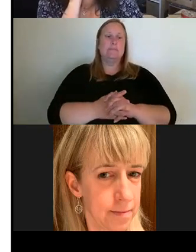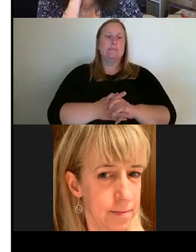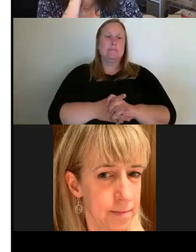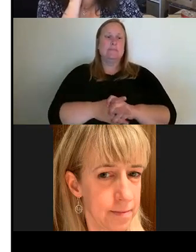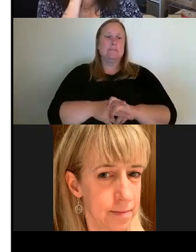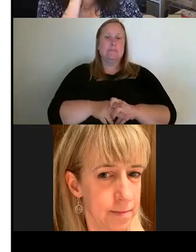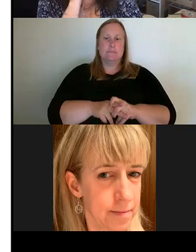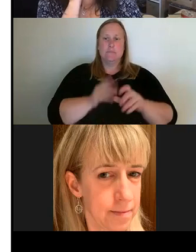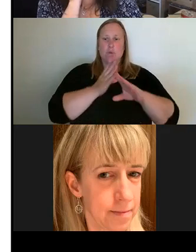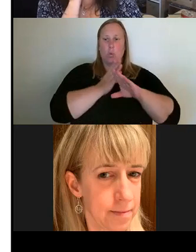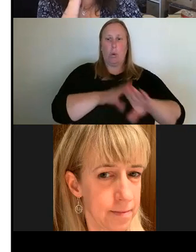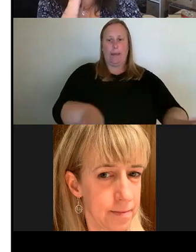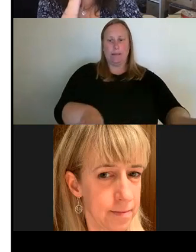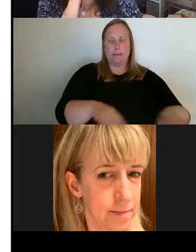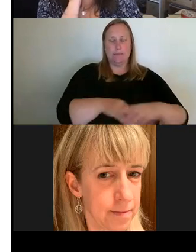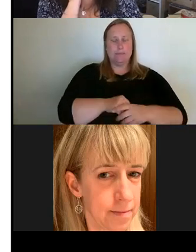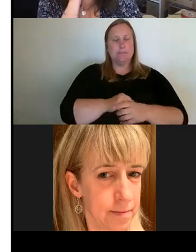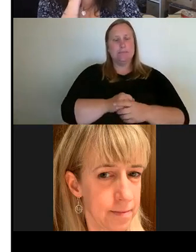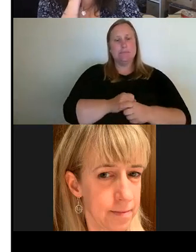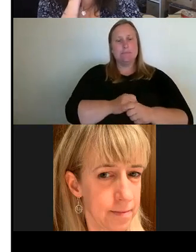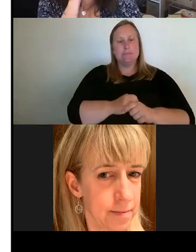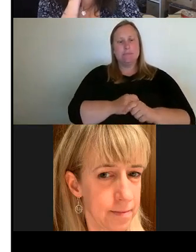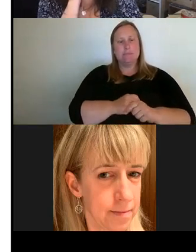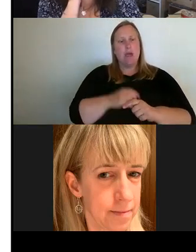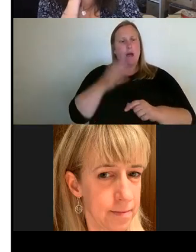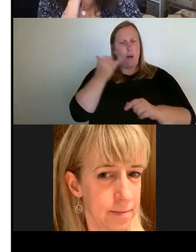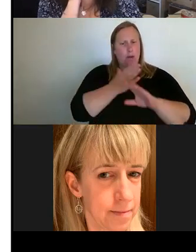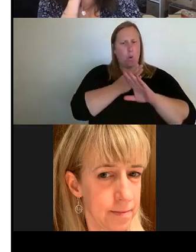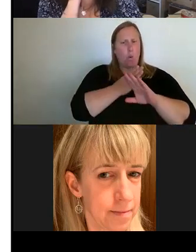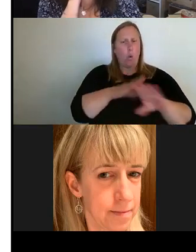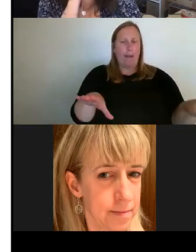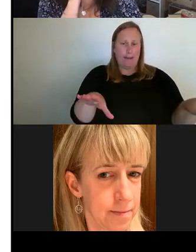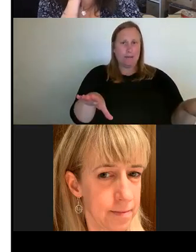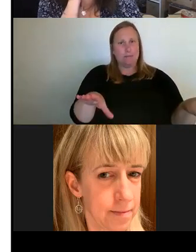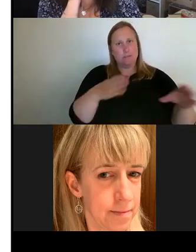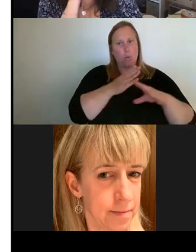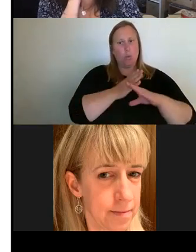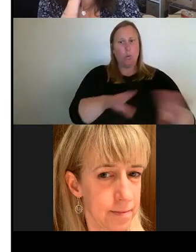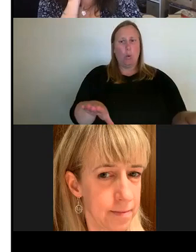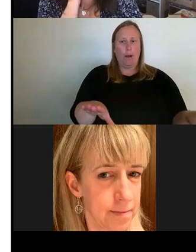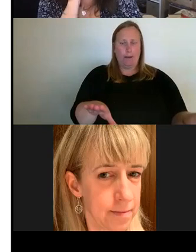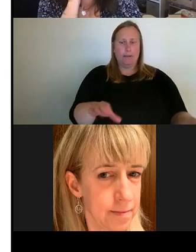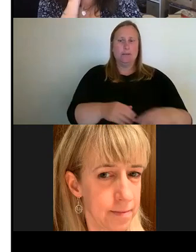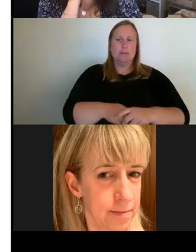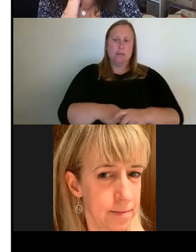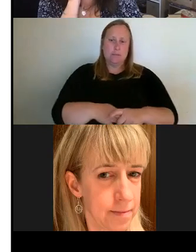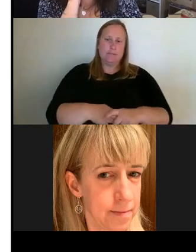We are starting with quiet. The reason we are starting with quiet and calling it quiet is Glenda and I talked a lot about the